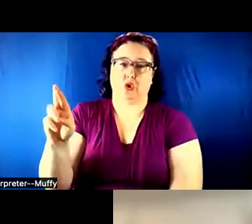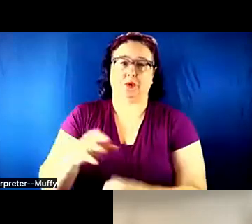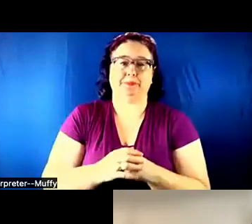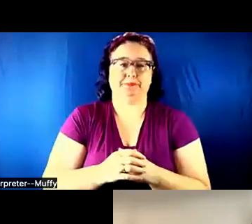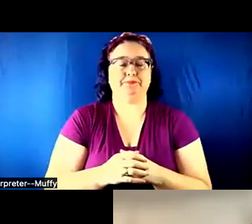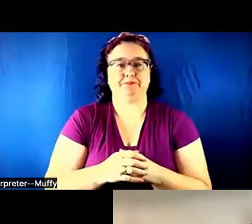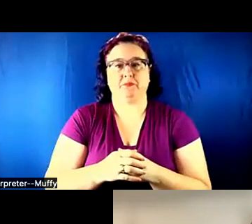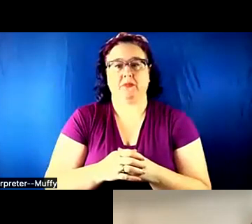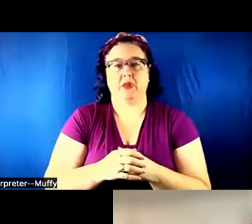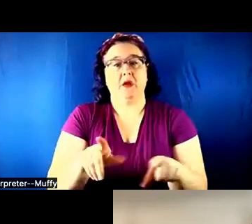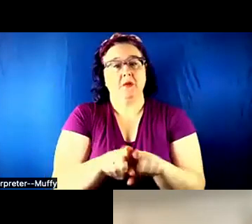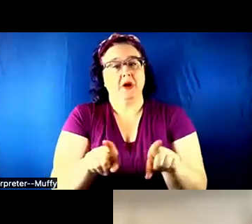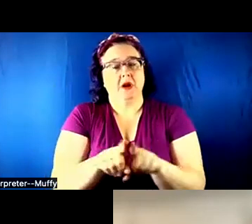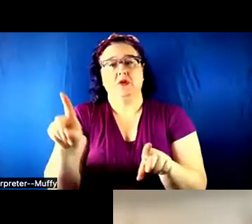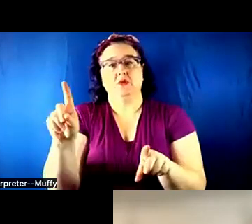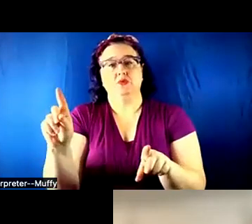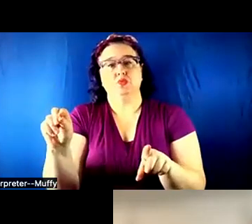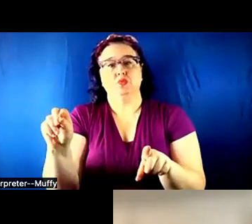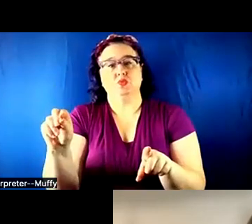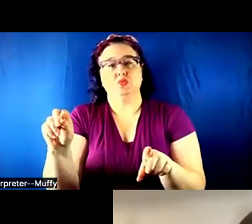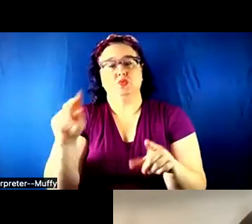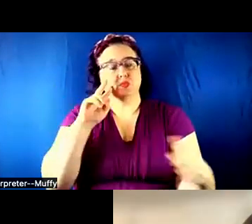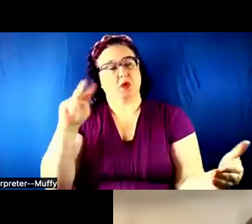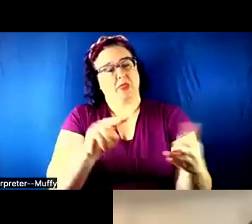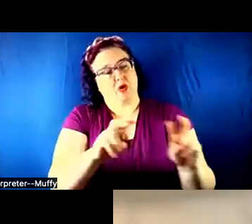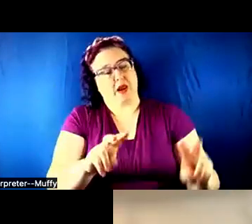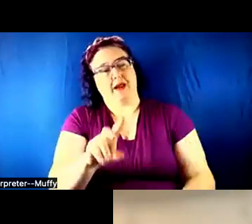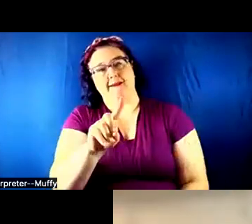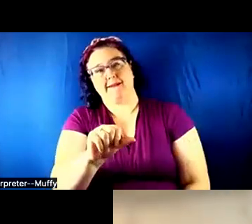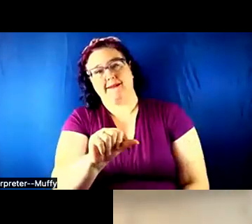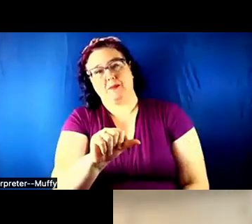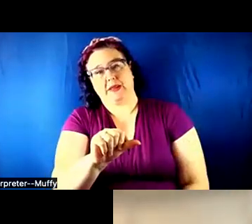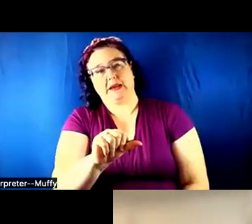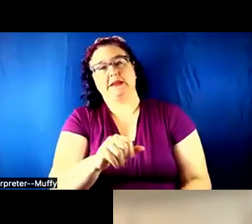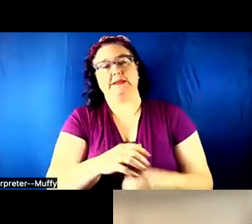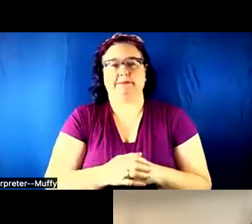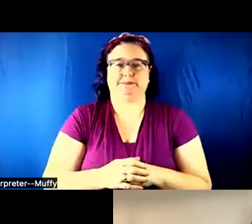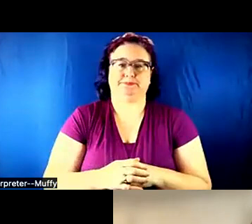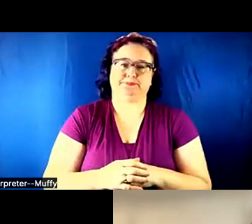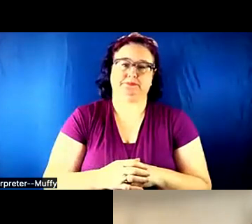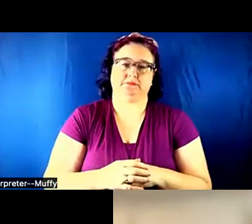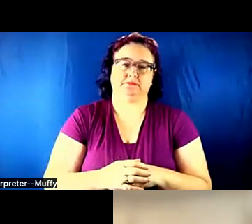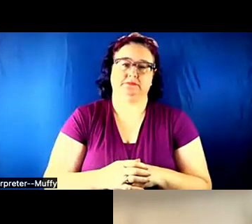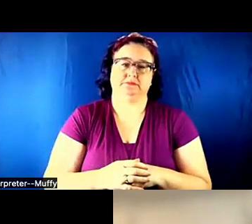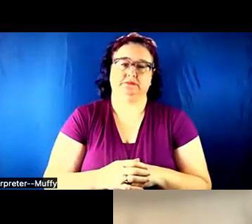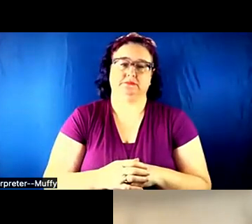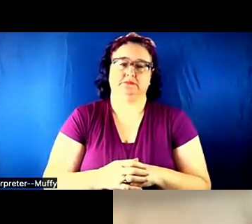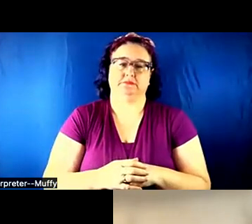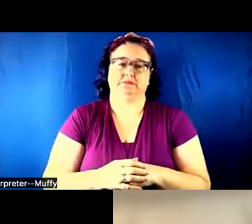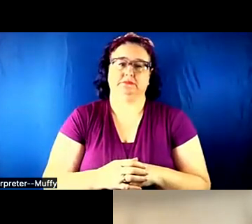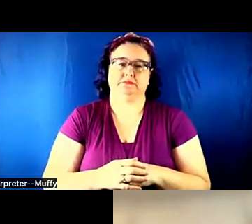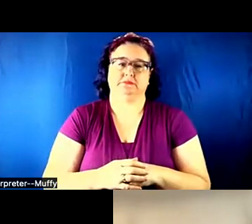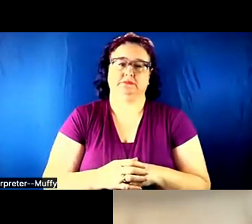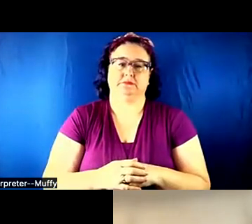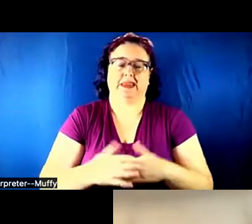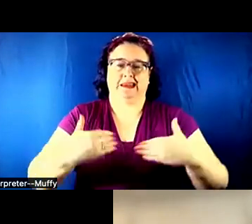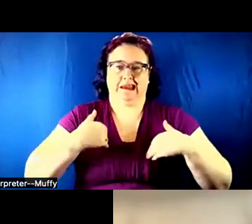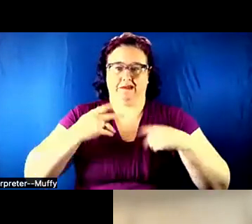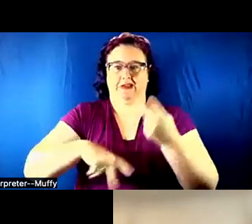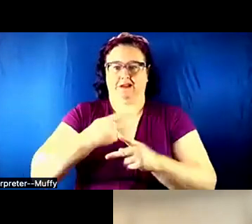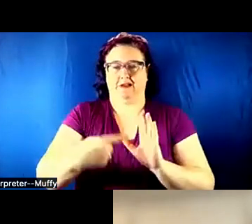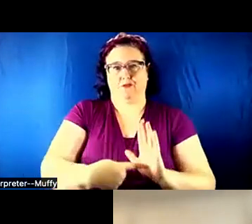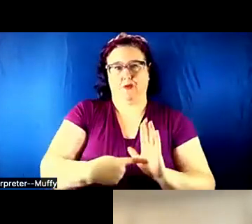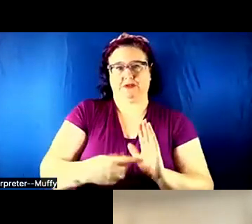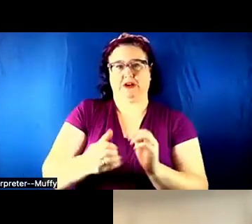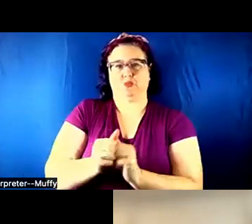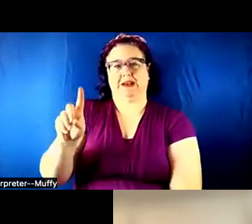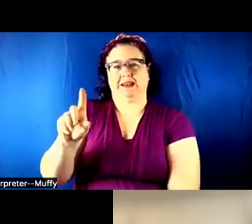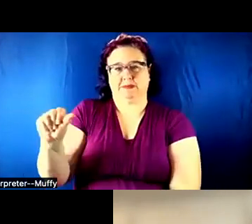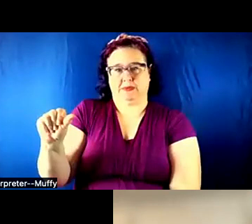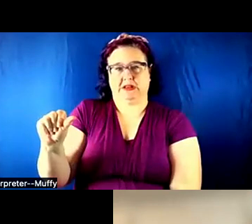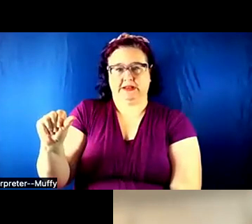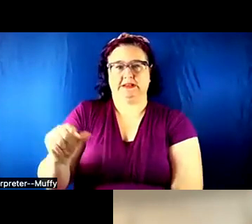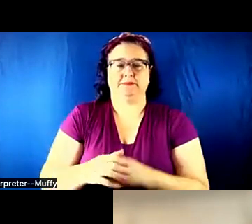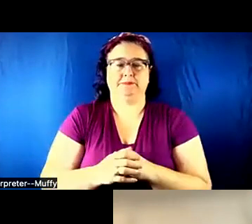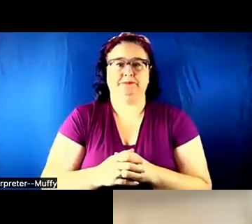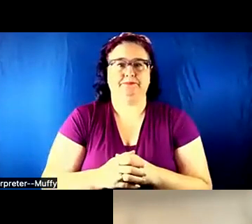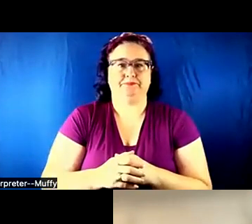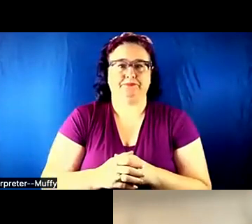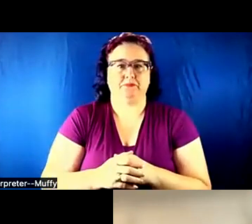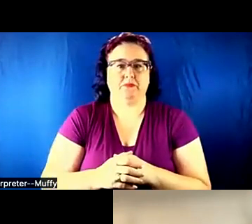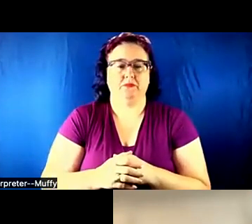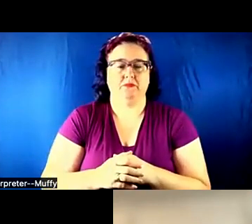I also do looking at disabilities. How the representation of disabilities -- I think